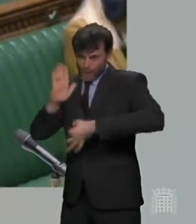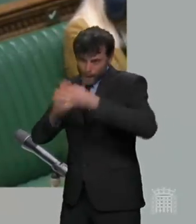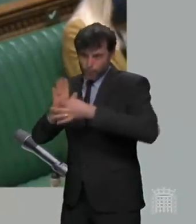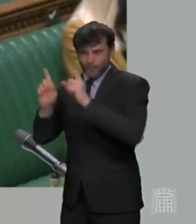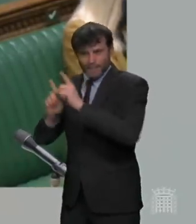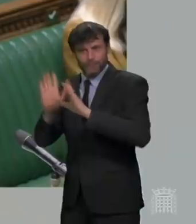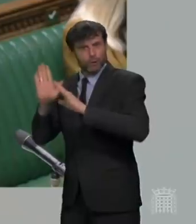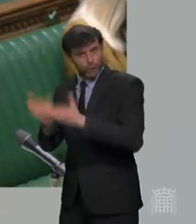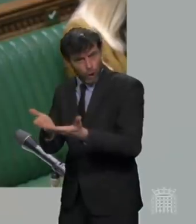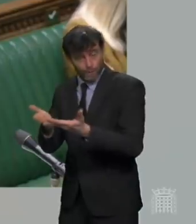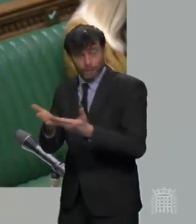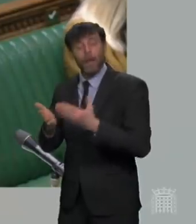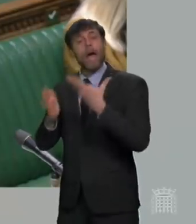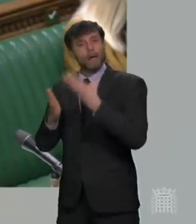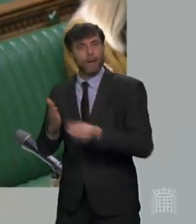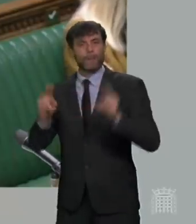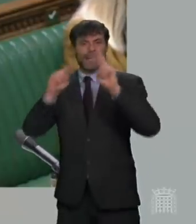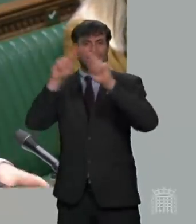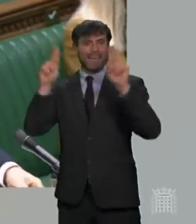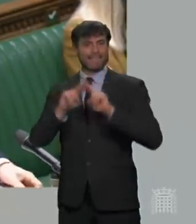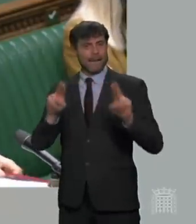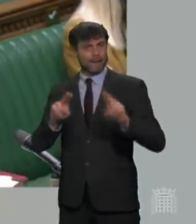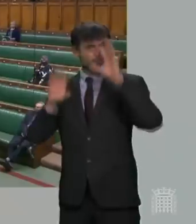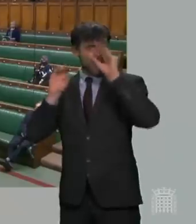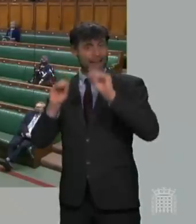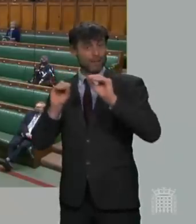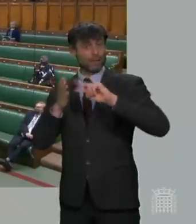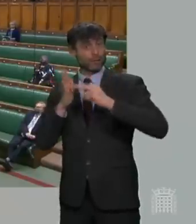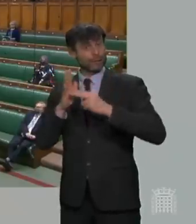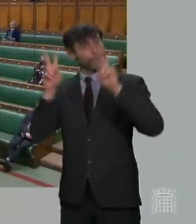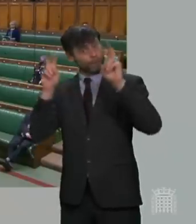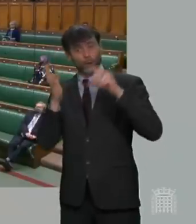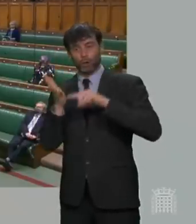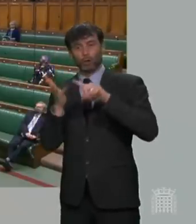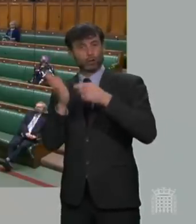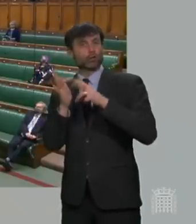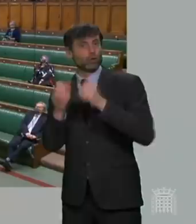international education scheme like Turing. >> Jeremy Wright